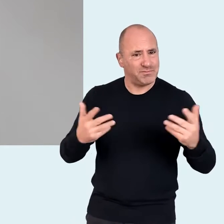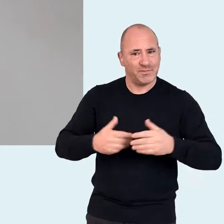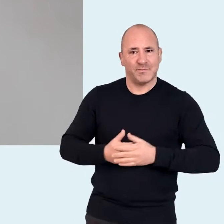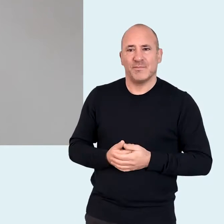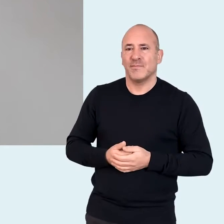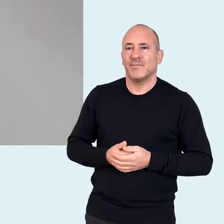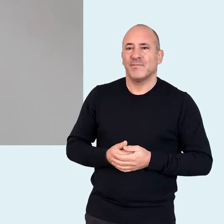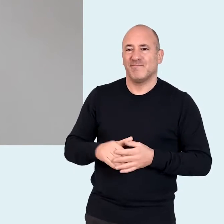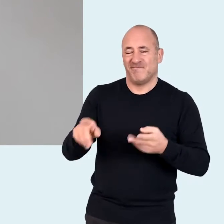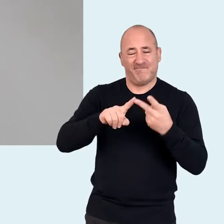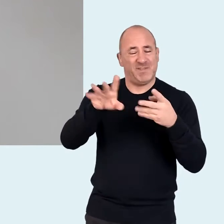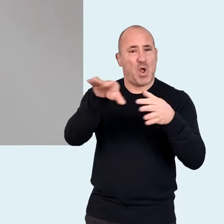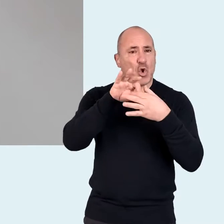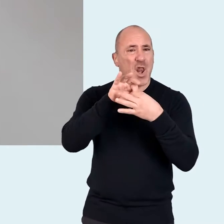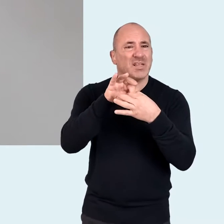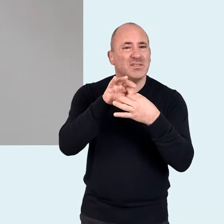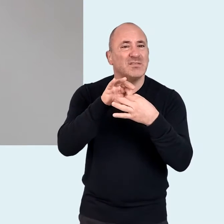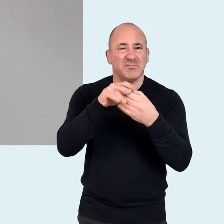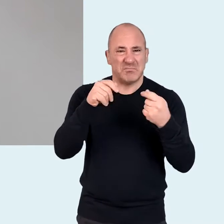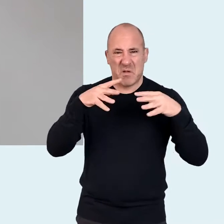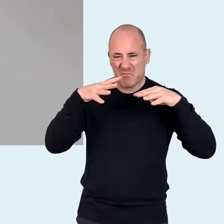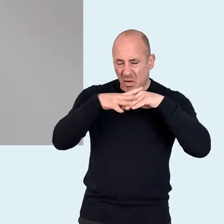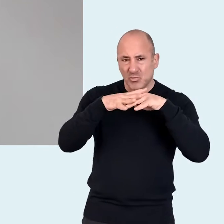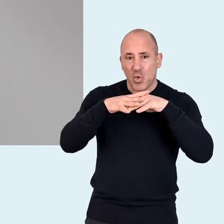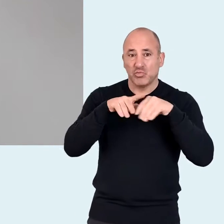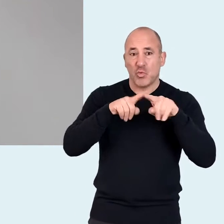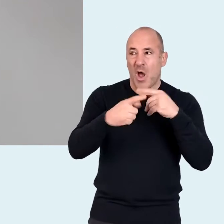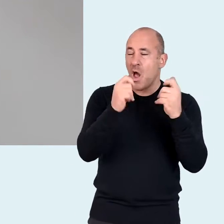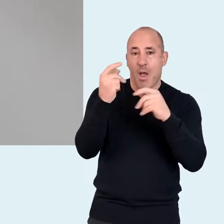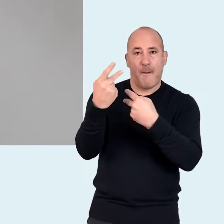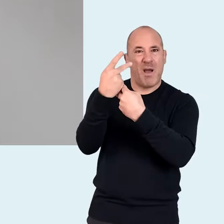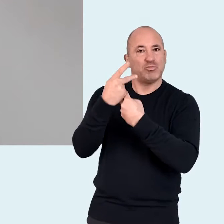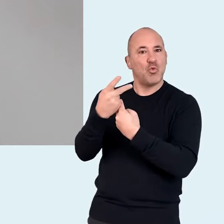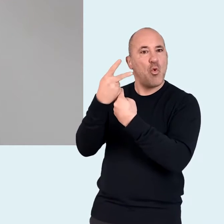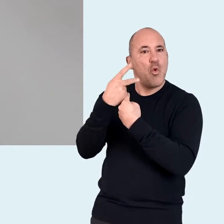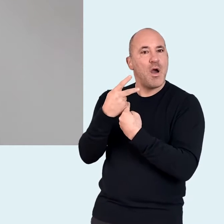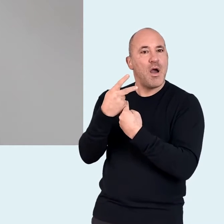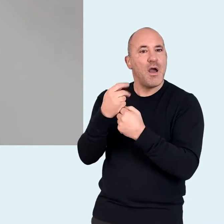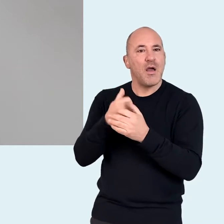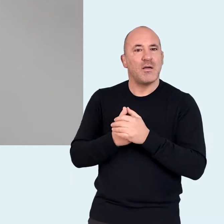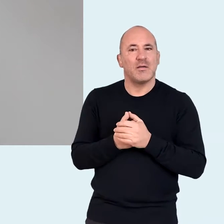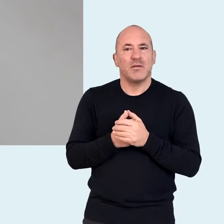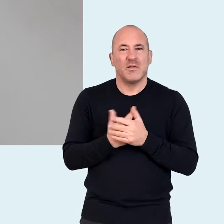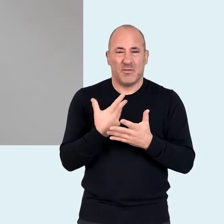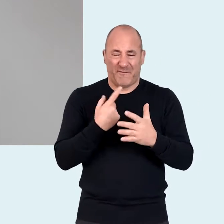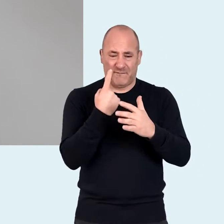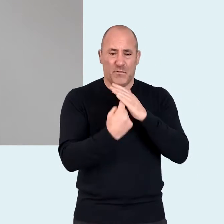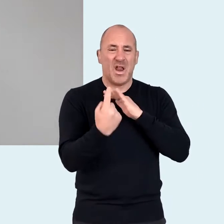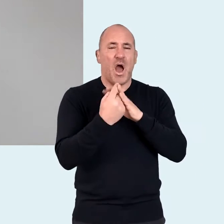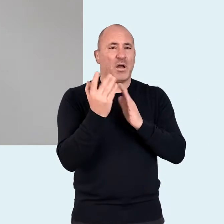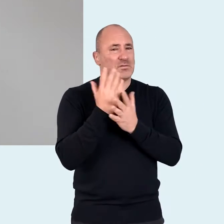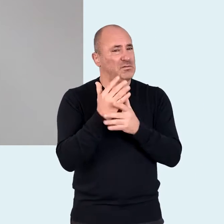dance work. Stay connected, find a network, a mentor if you can. Freelancing can be lonely,